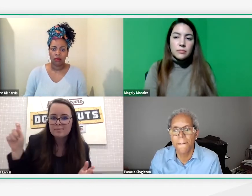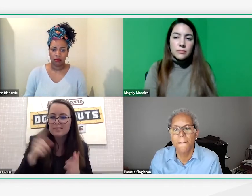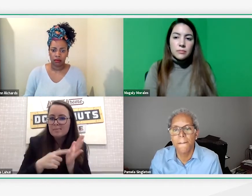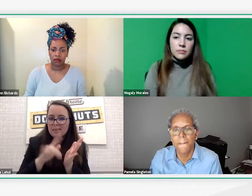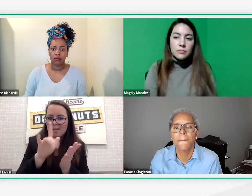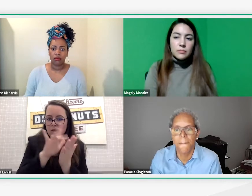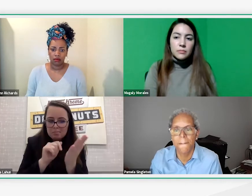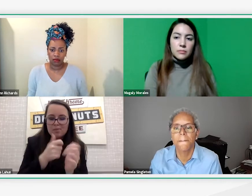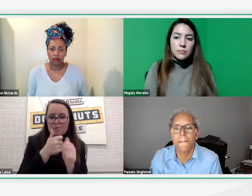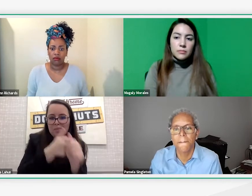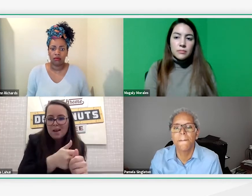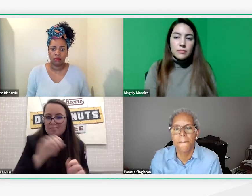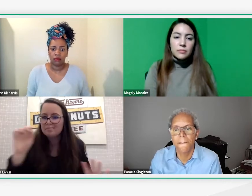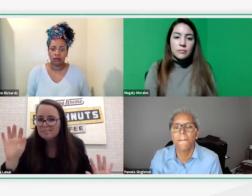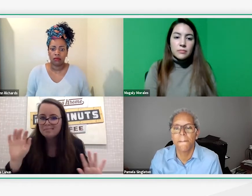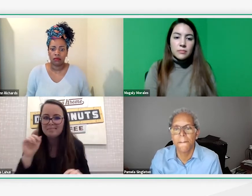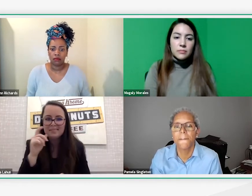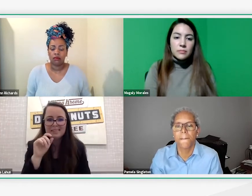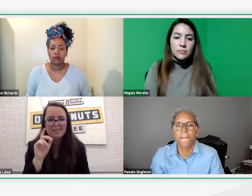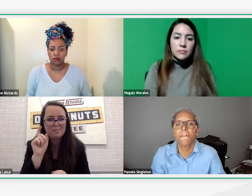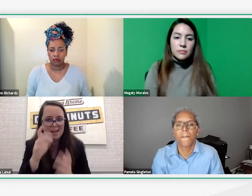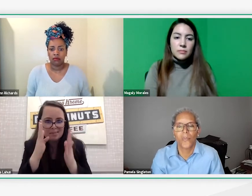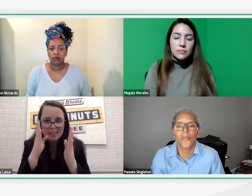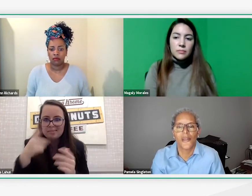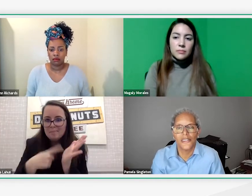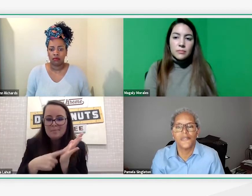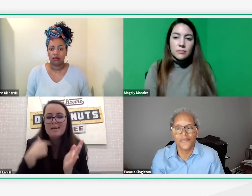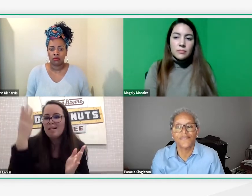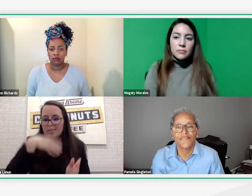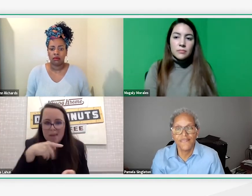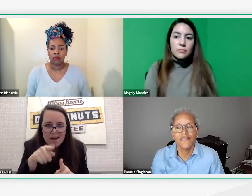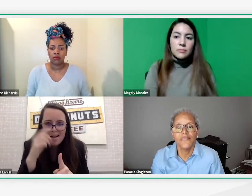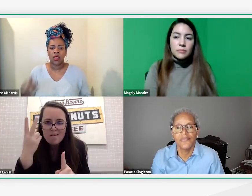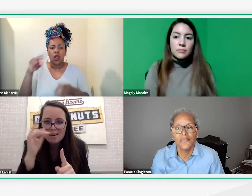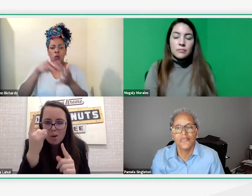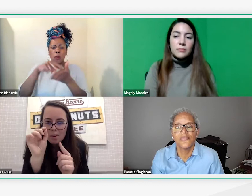for retirement plan. Sometimes it's checked, other times it's not. So you want to make sure that you